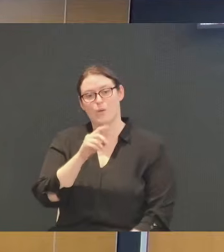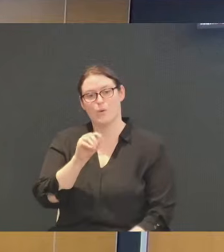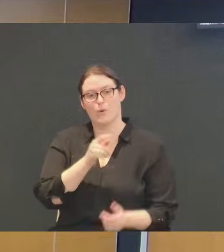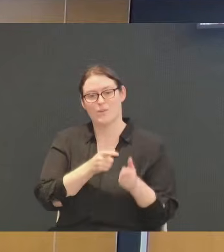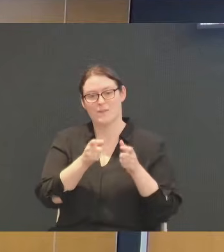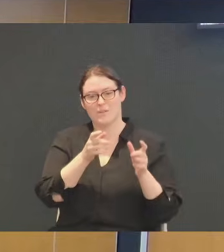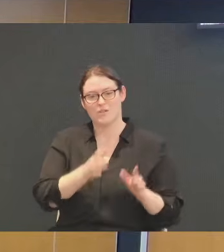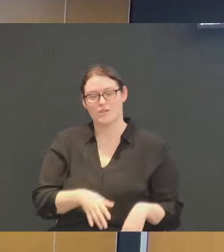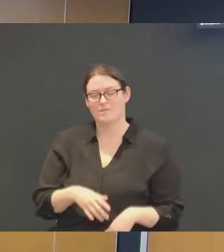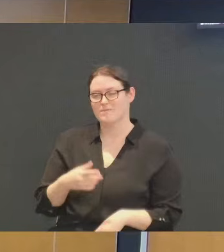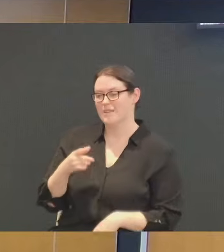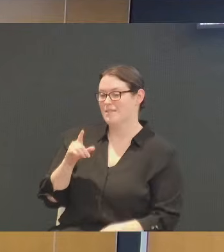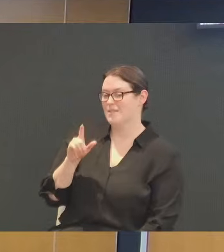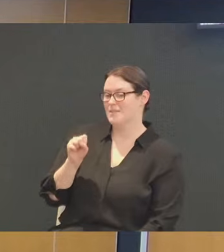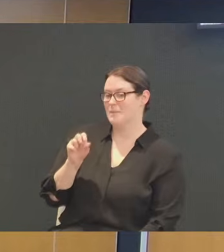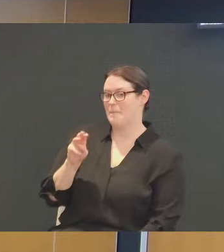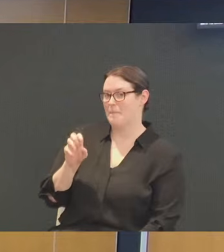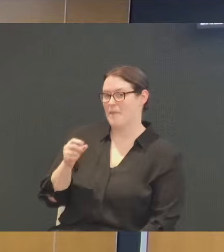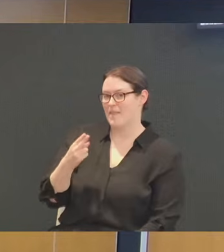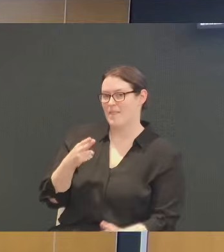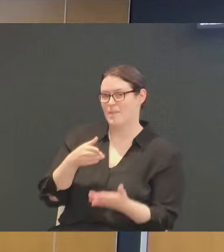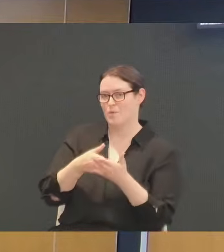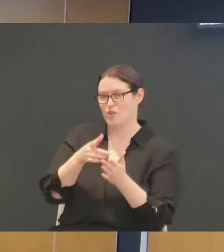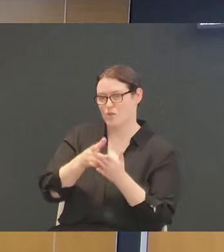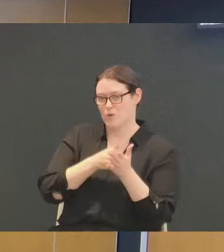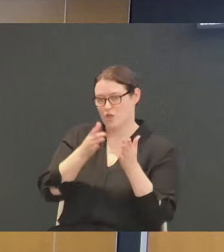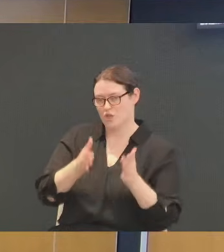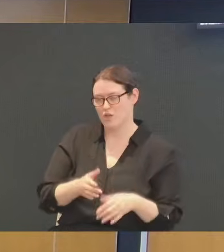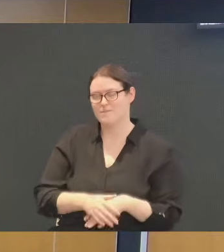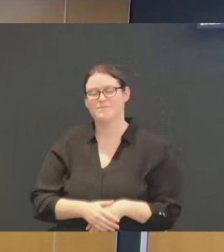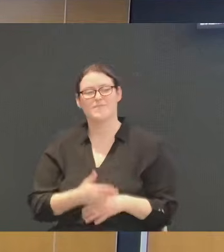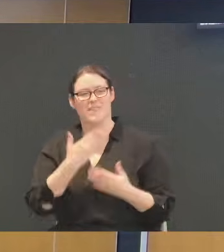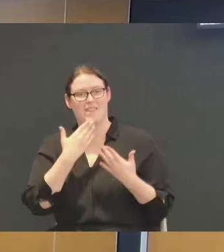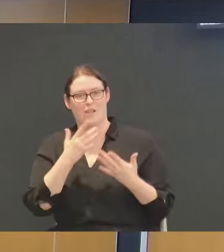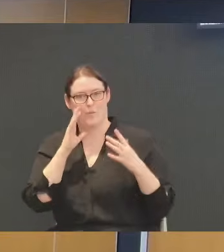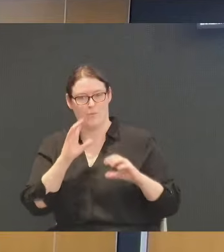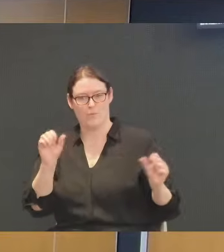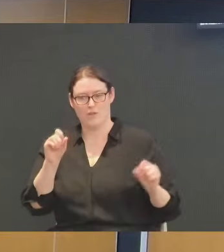Assistant Prosecuting Attorney. Thank you so much. Stephanie Summerow Dumas, President of